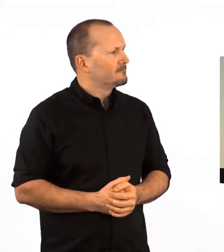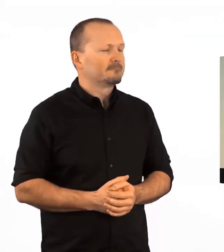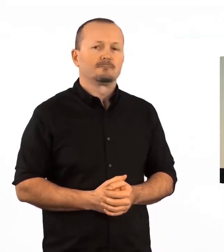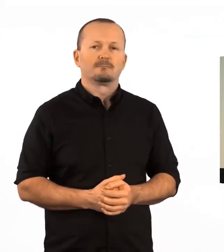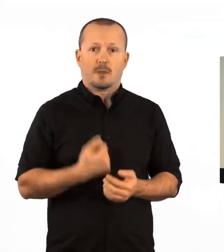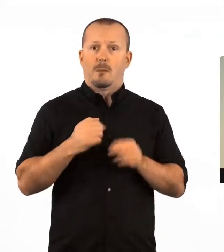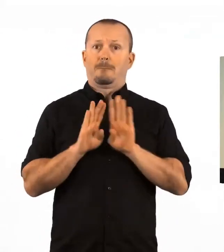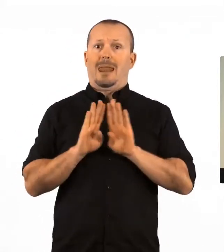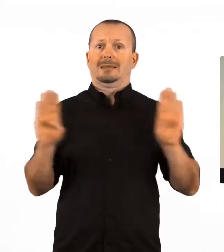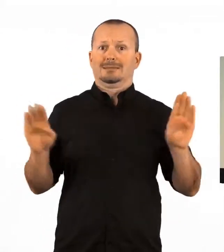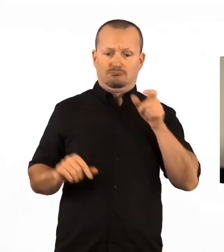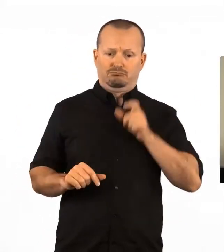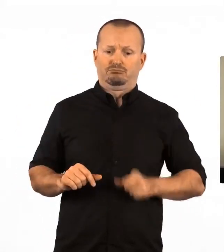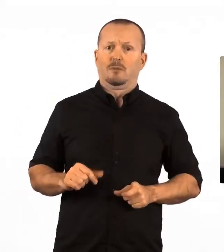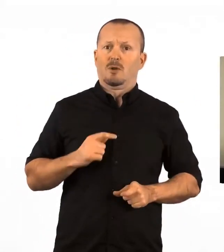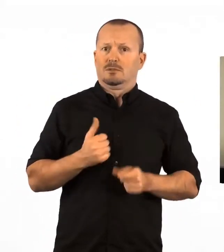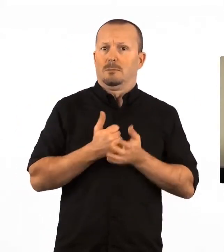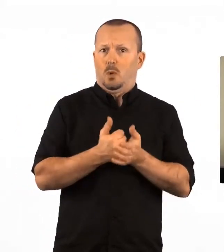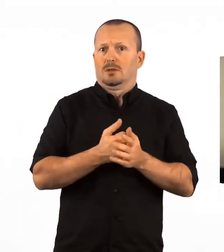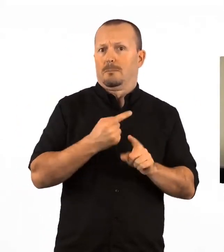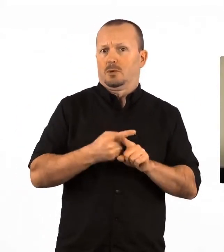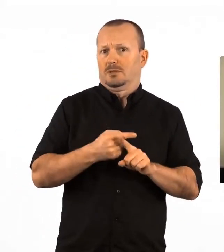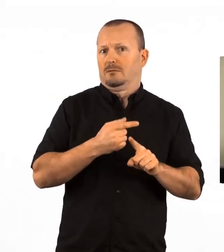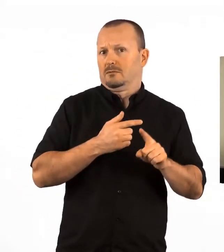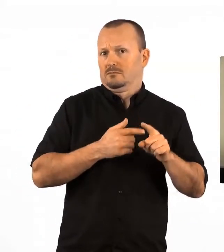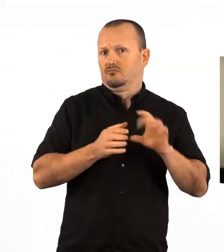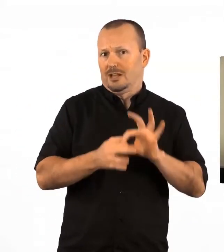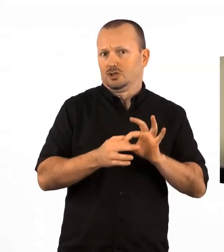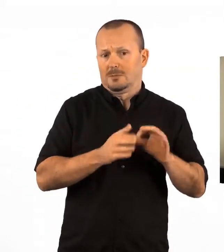Behaviours workshop. There’s a huge amount of issues that come with deaf kids with behaviour